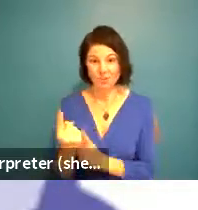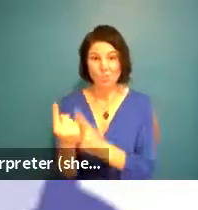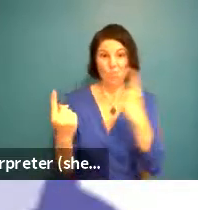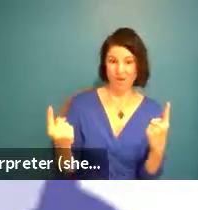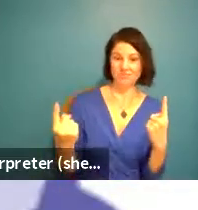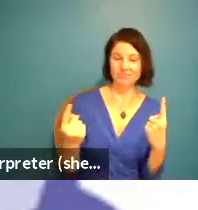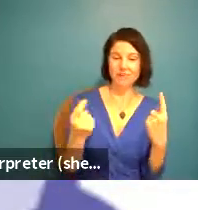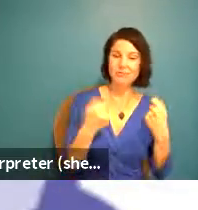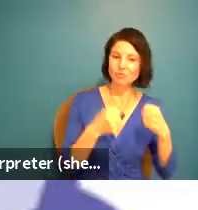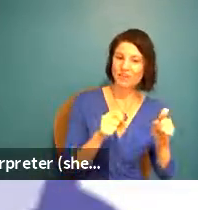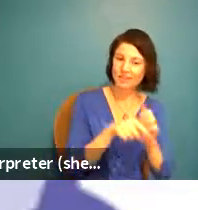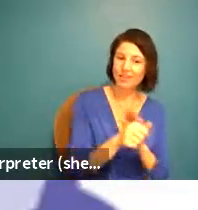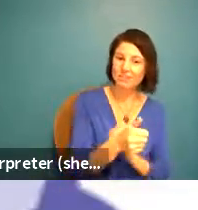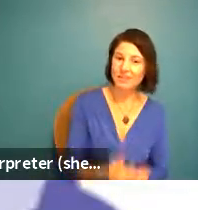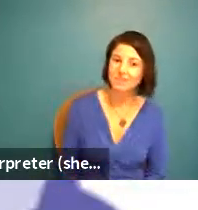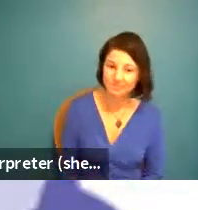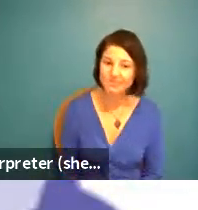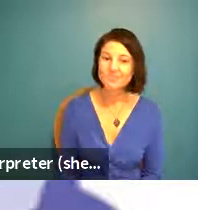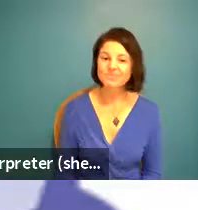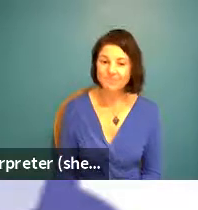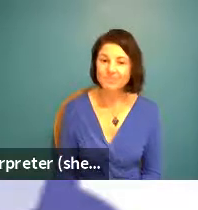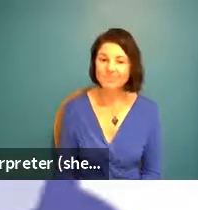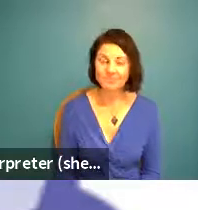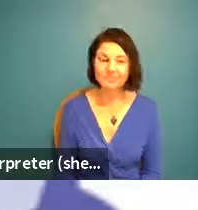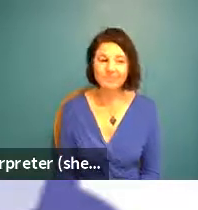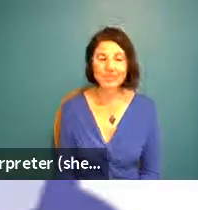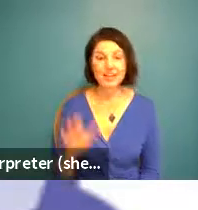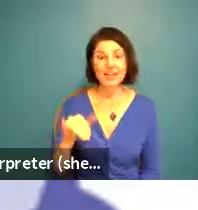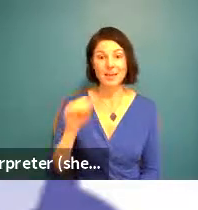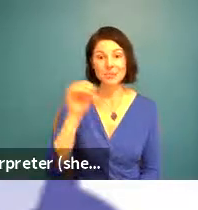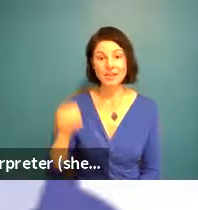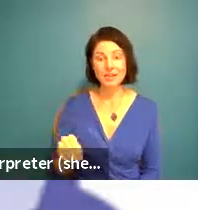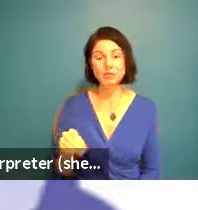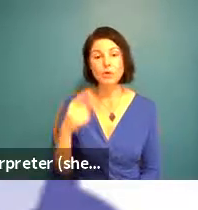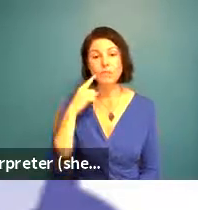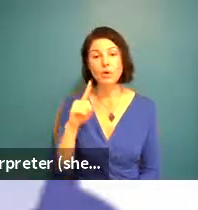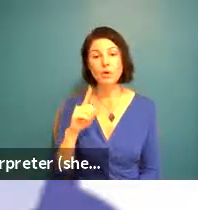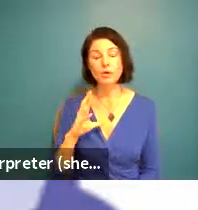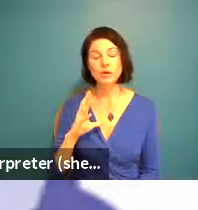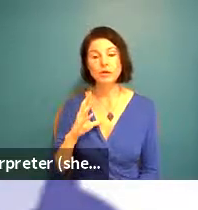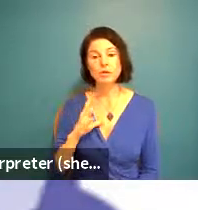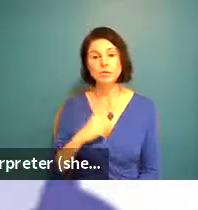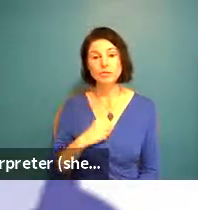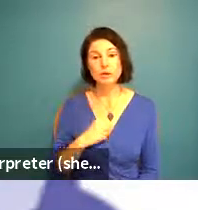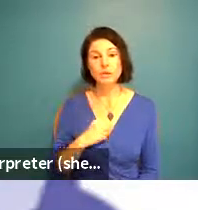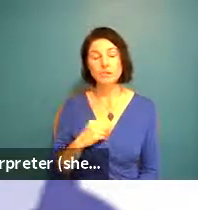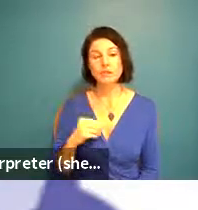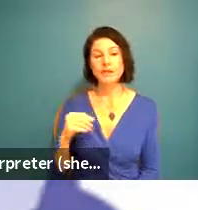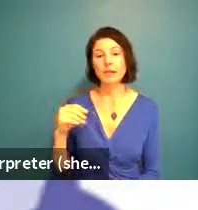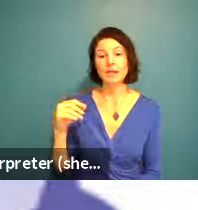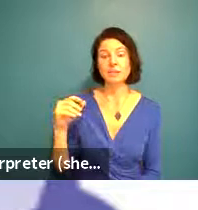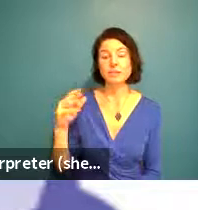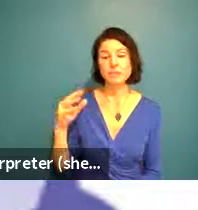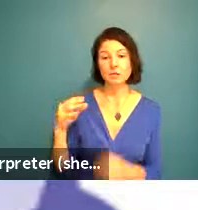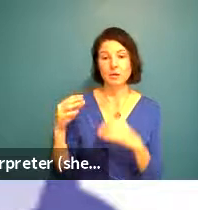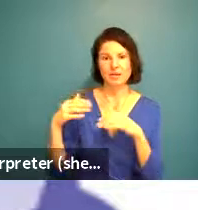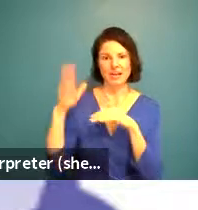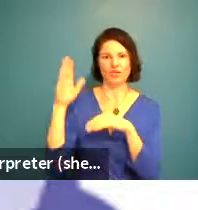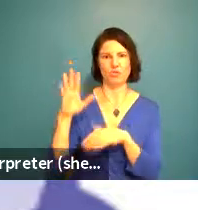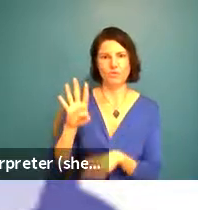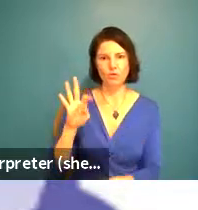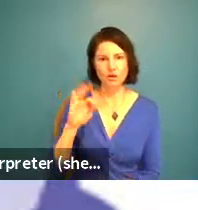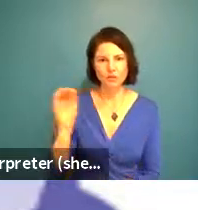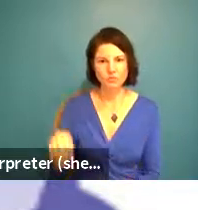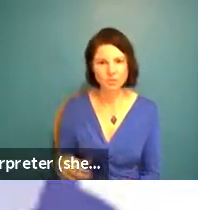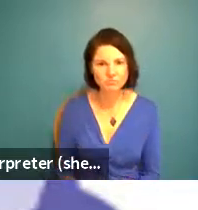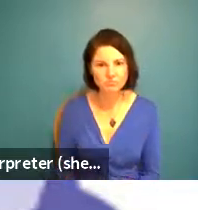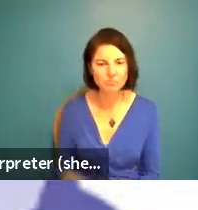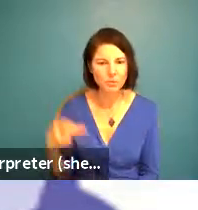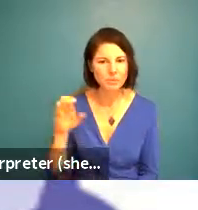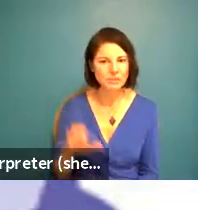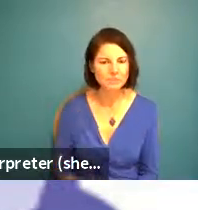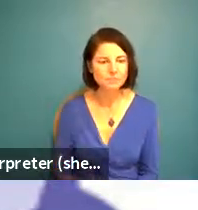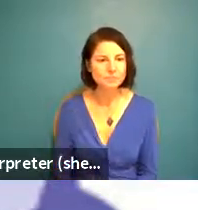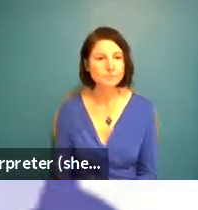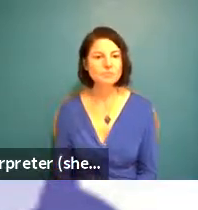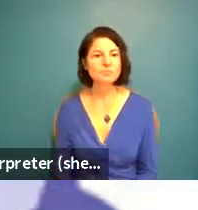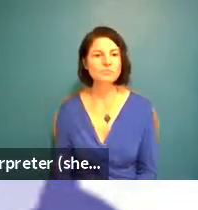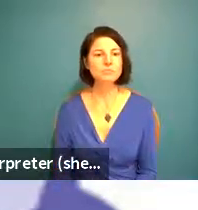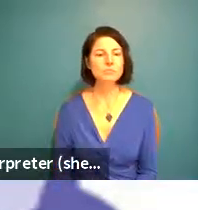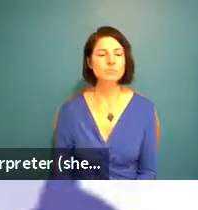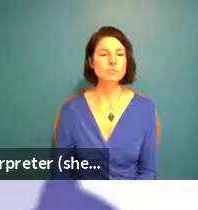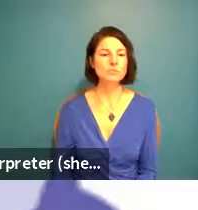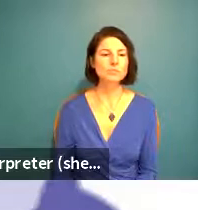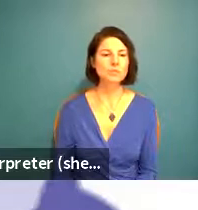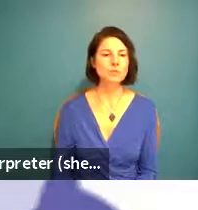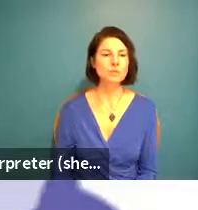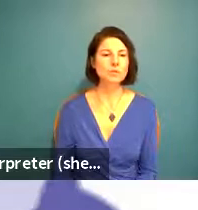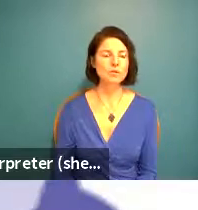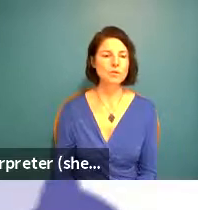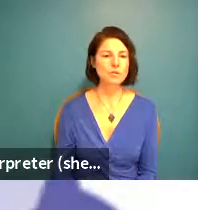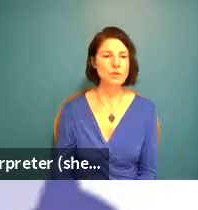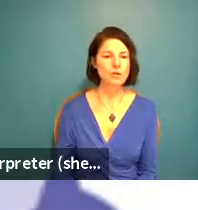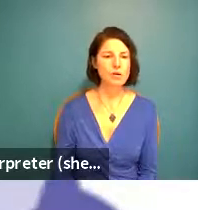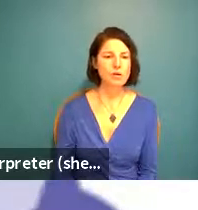mind that among cisgender people, that rate is more like 1%, not 49. In the last 12 months alone, majority of trans youth under